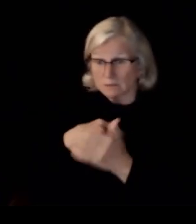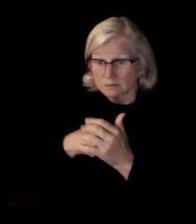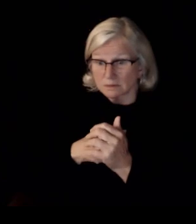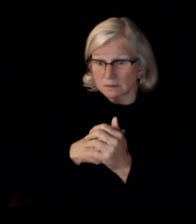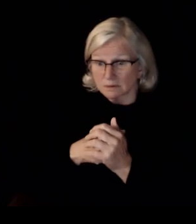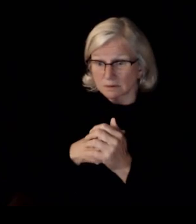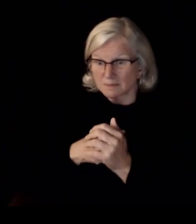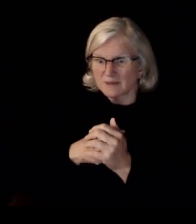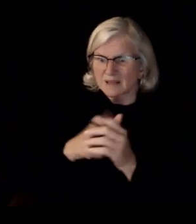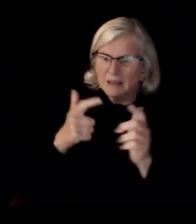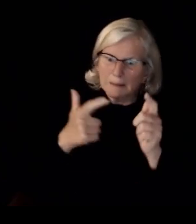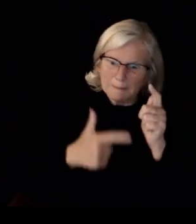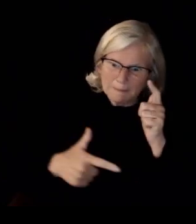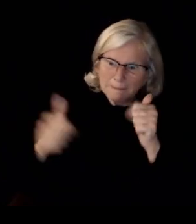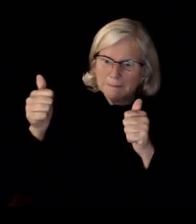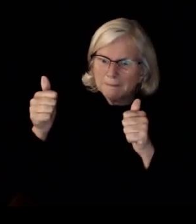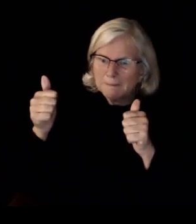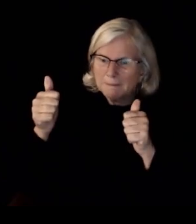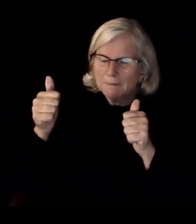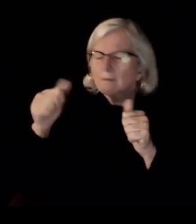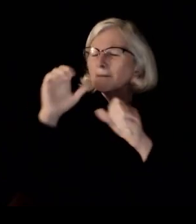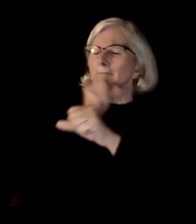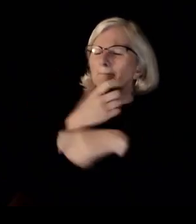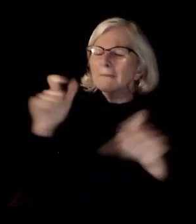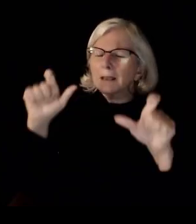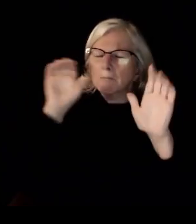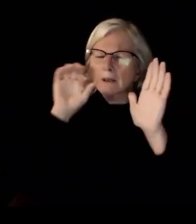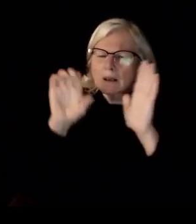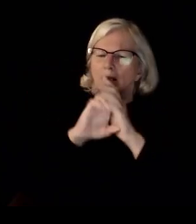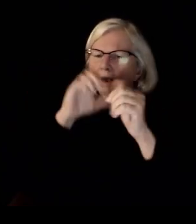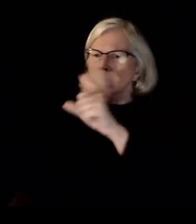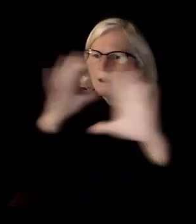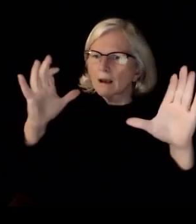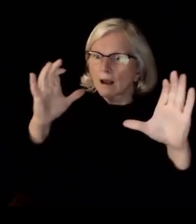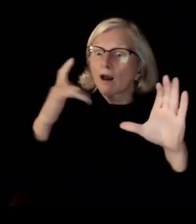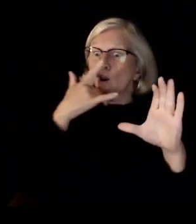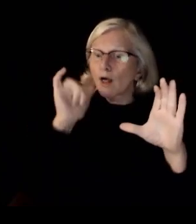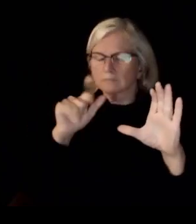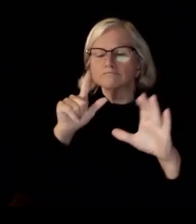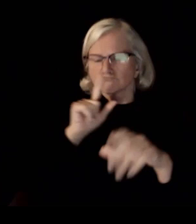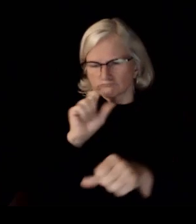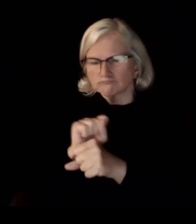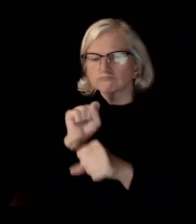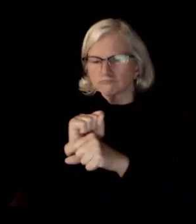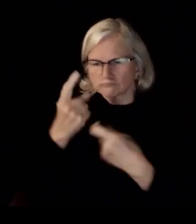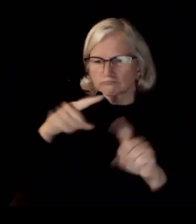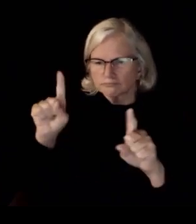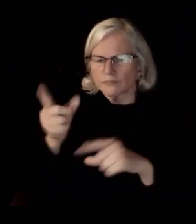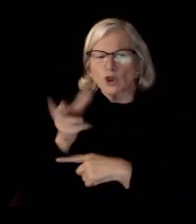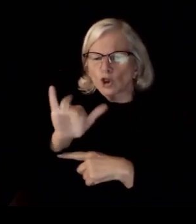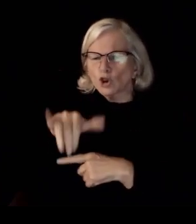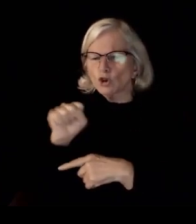Kris anything to add? Kris: Well the one thing I just want to mention is that with any change that's made it does